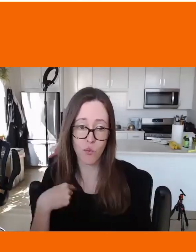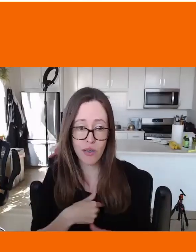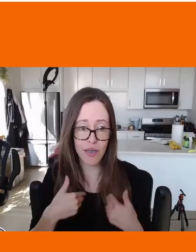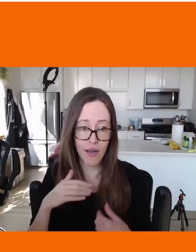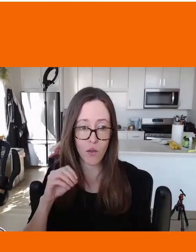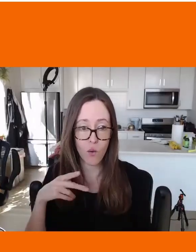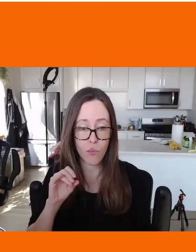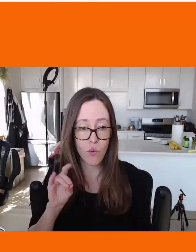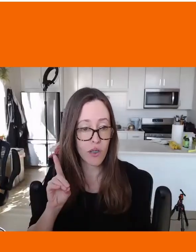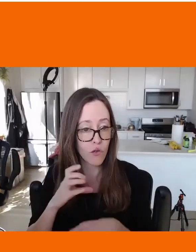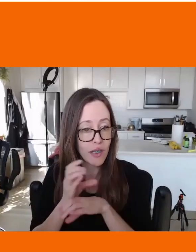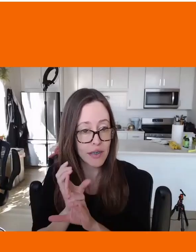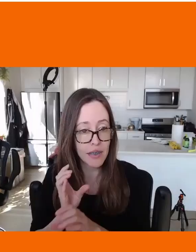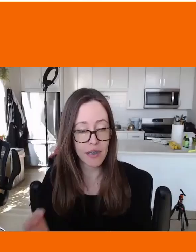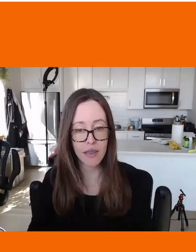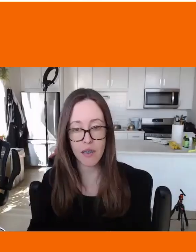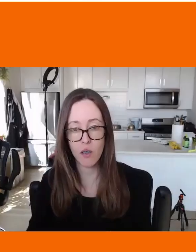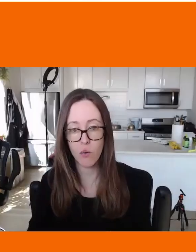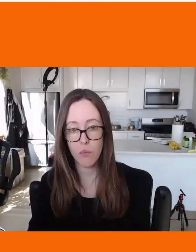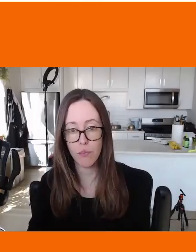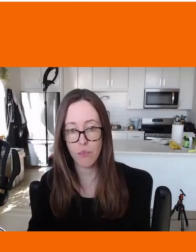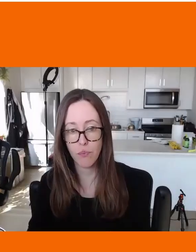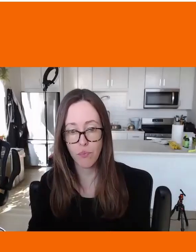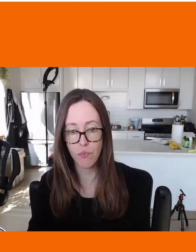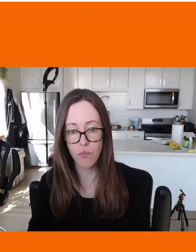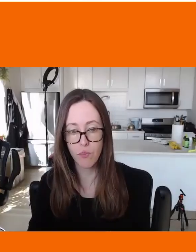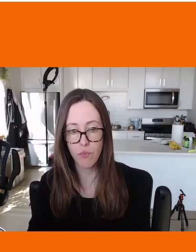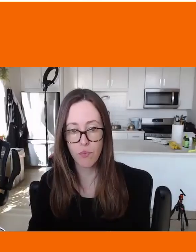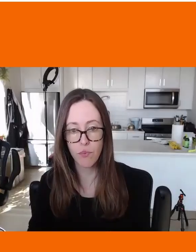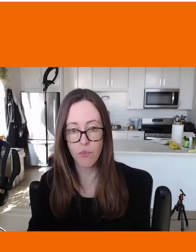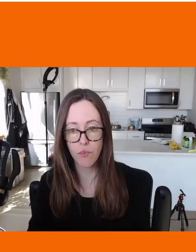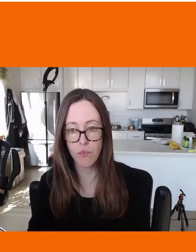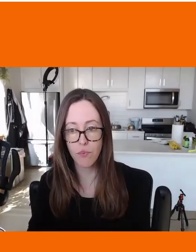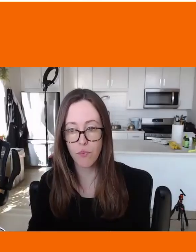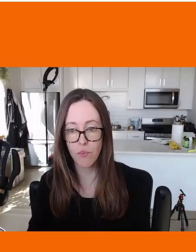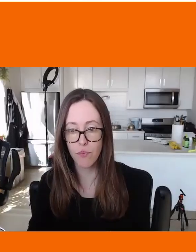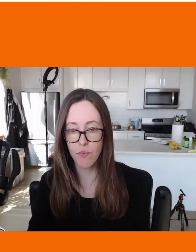of masking it with opioids? Of course, we have an opioid crisis going on right now, so this is an important question to investigate.